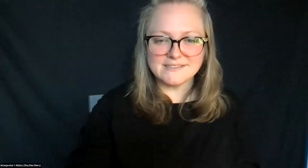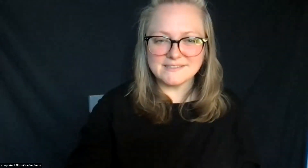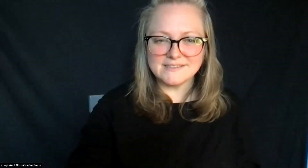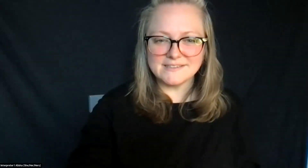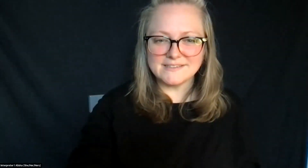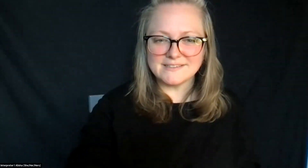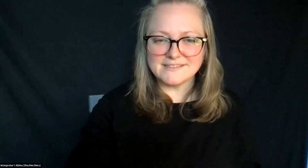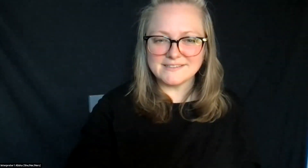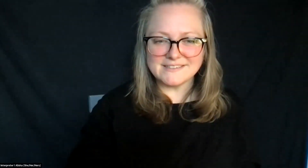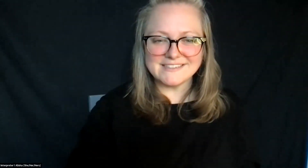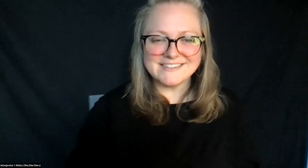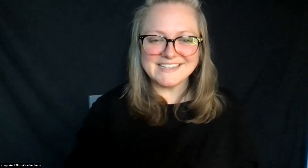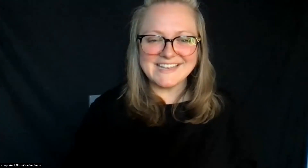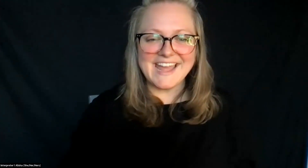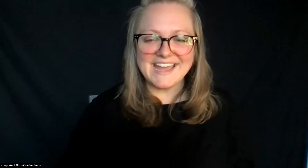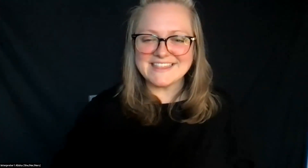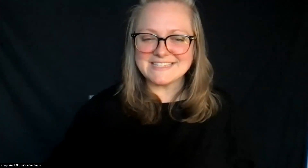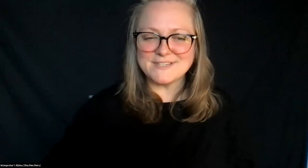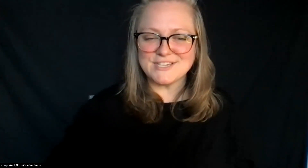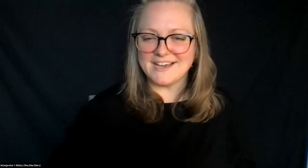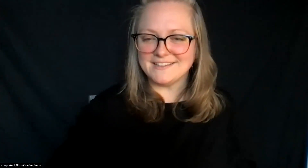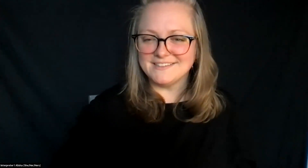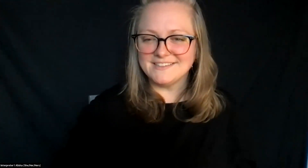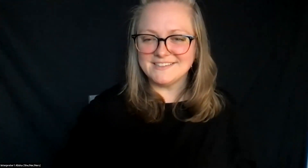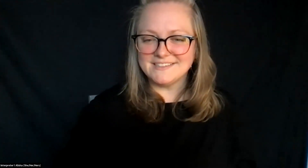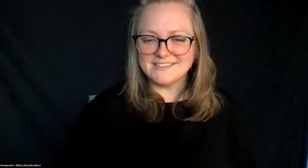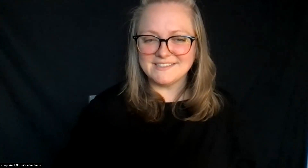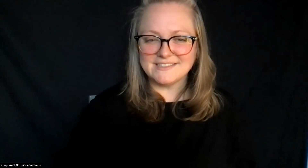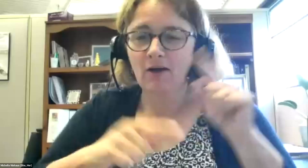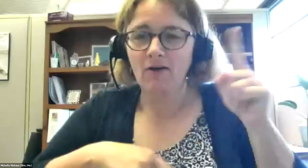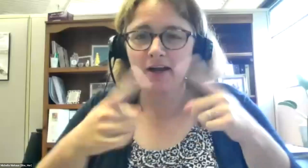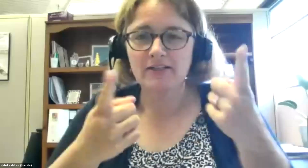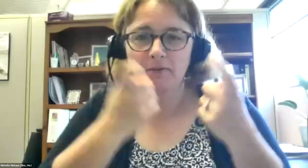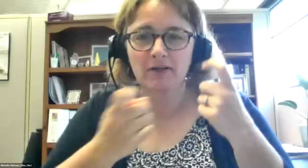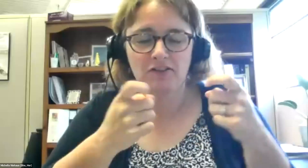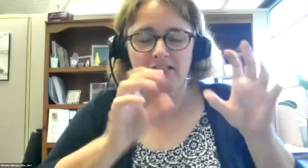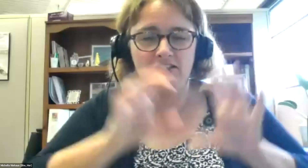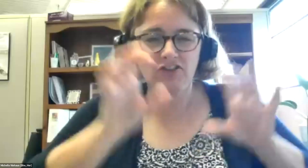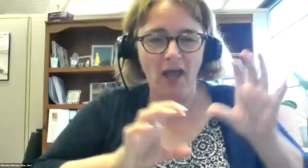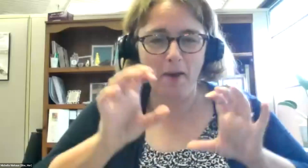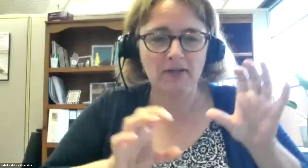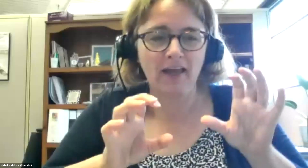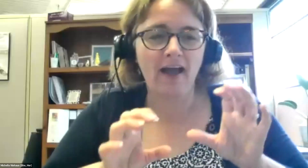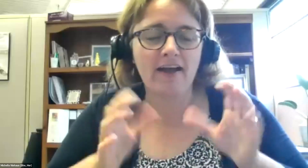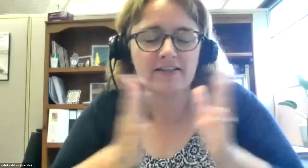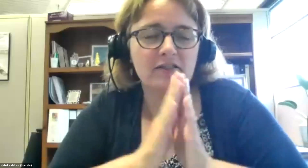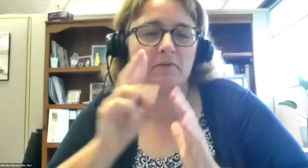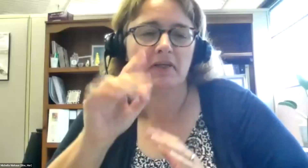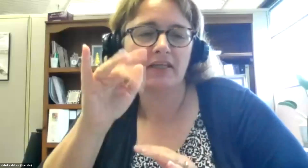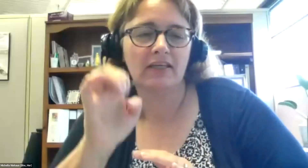PERFECT.